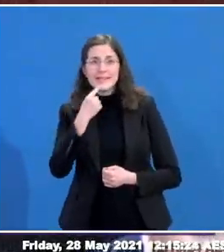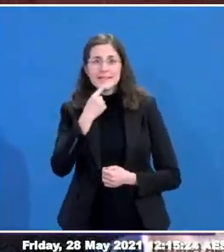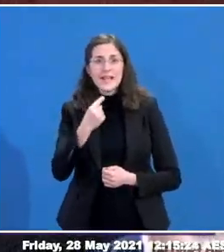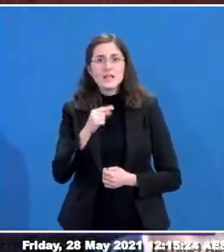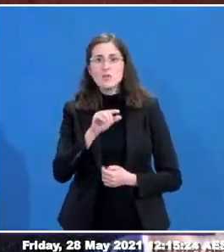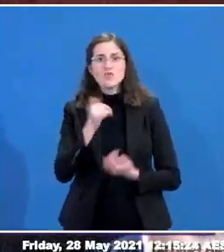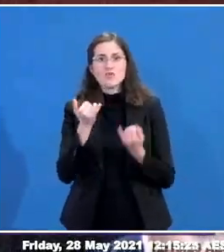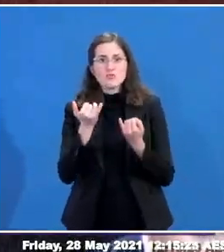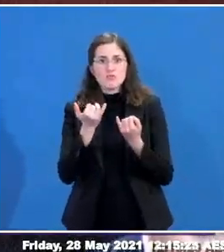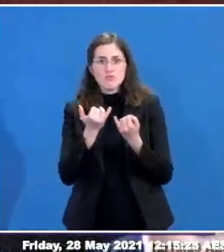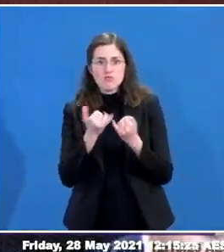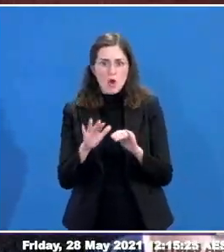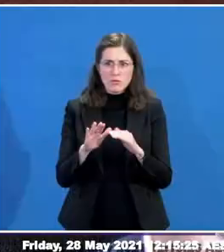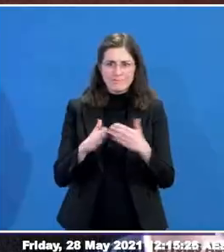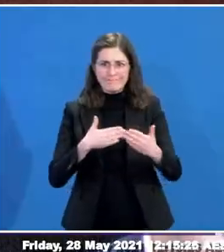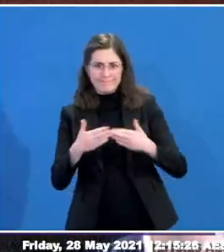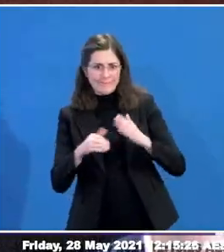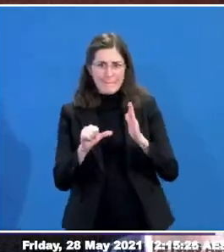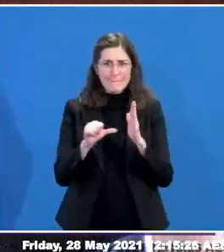of client funding discussed then in some detail.